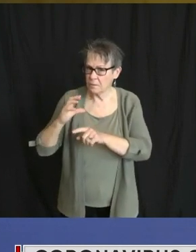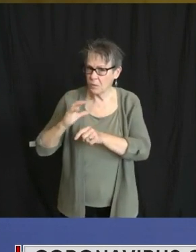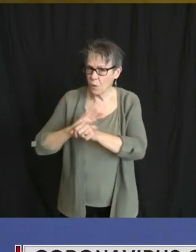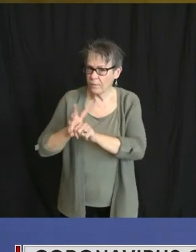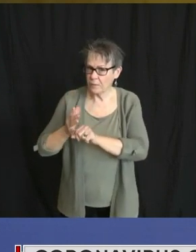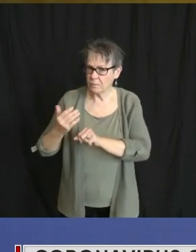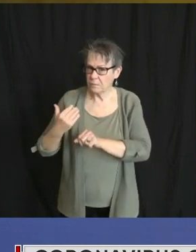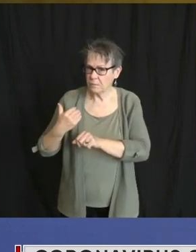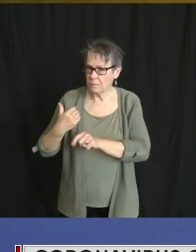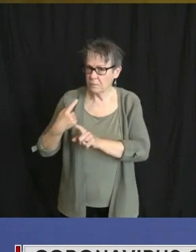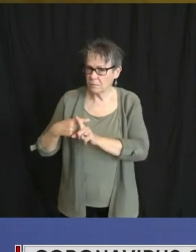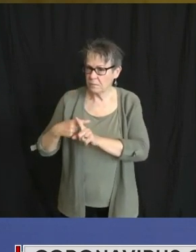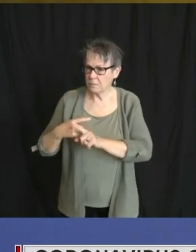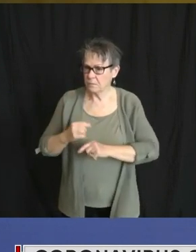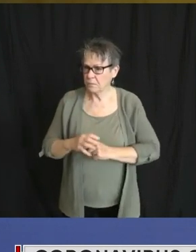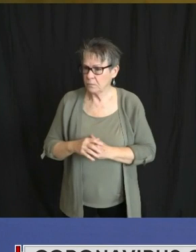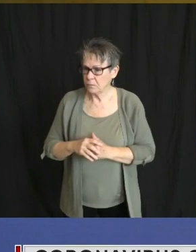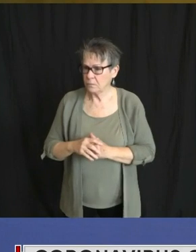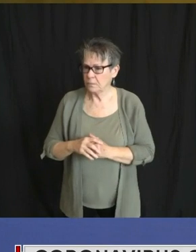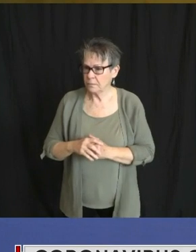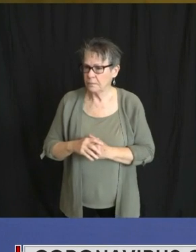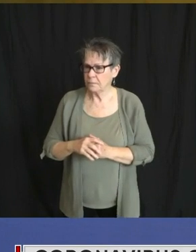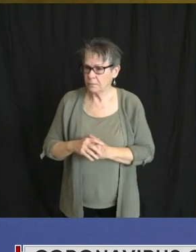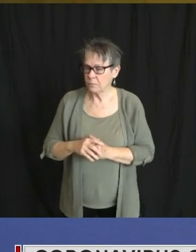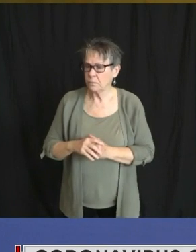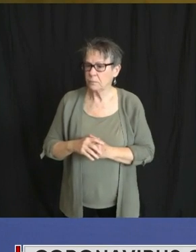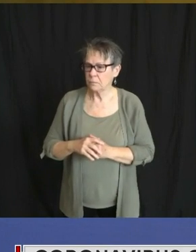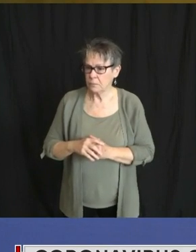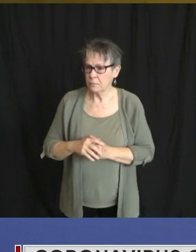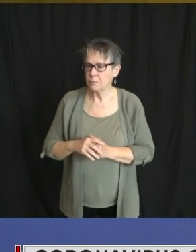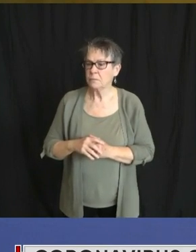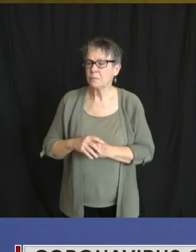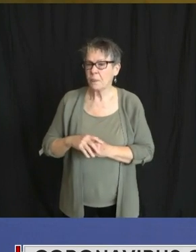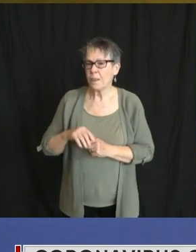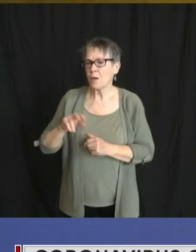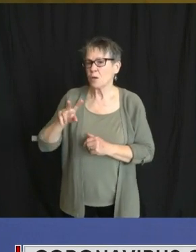RESIDENTS, THERE HAVE BEEN 274